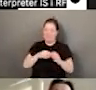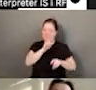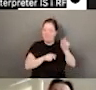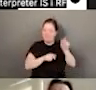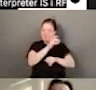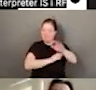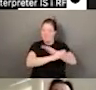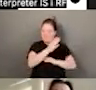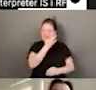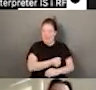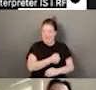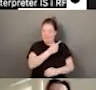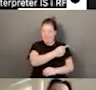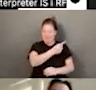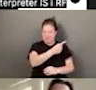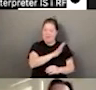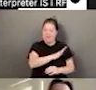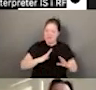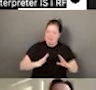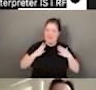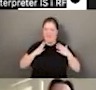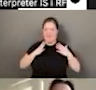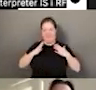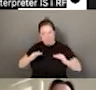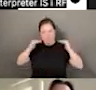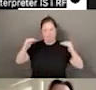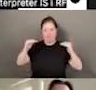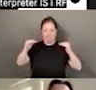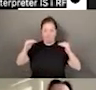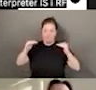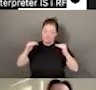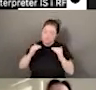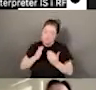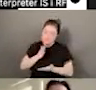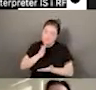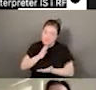This sounds very kind of high level, but it's really true that we only do this